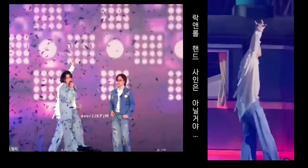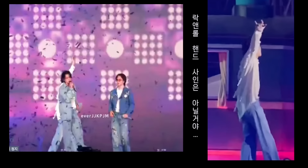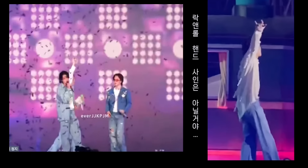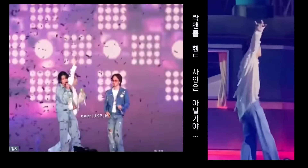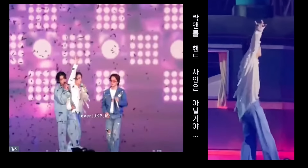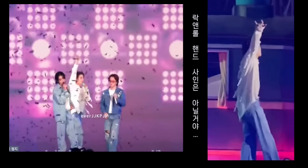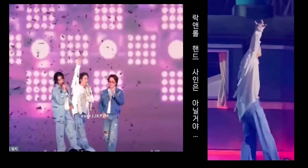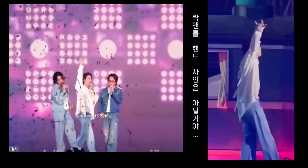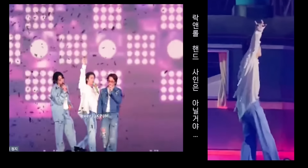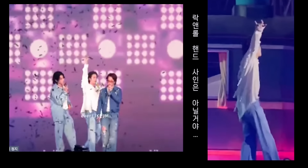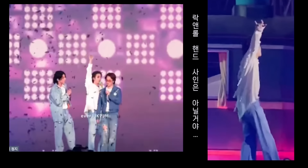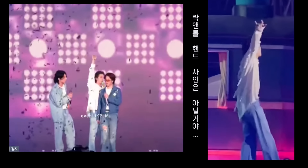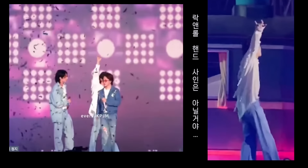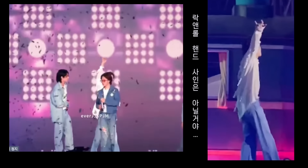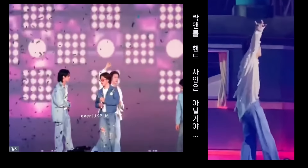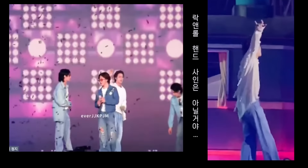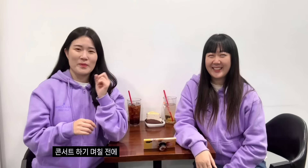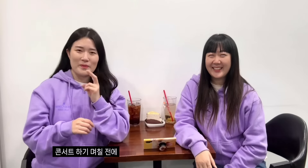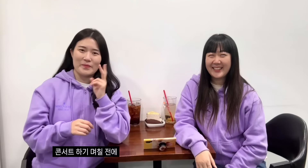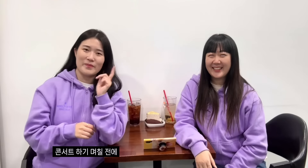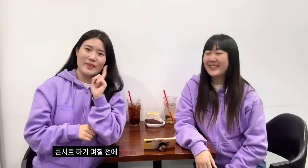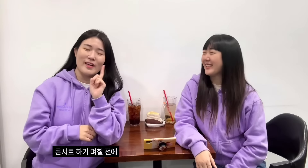It won't be a rock 'n' roll hand sign...